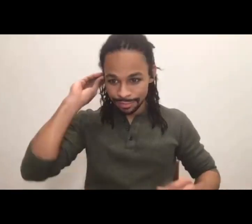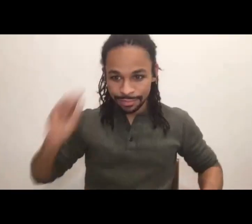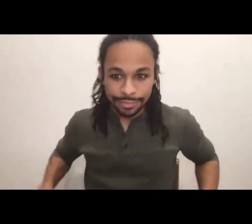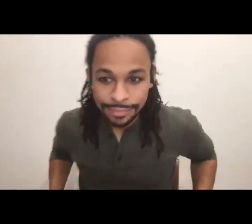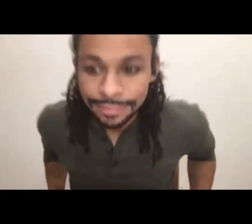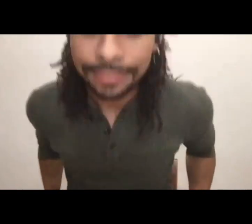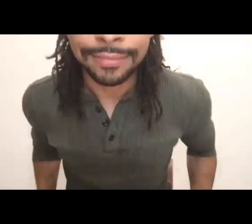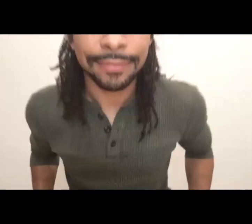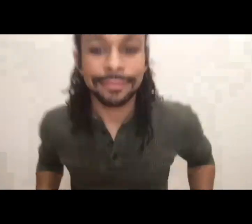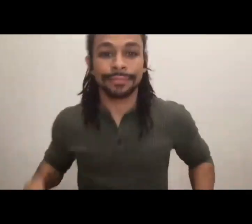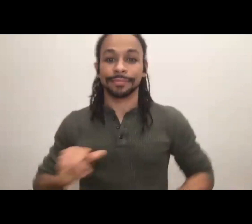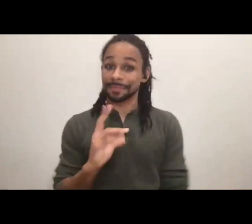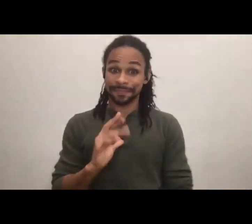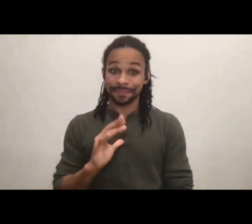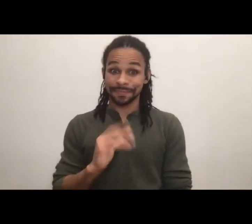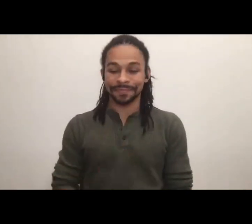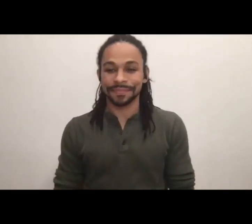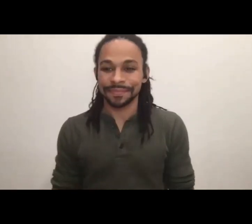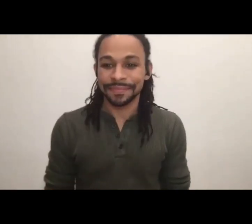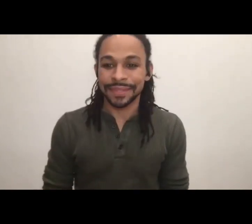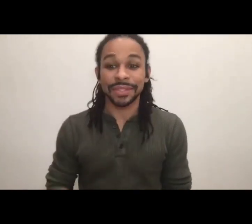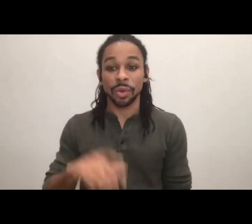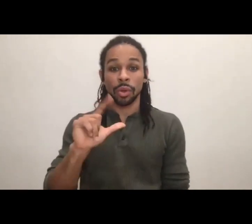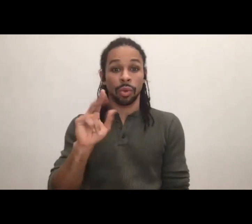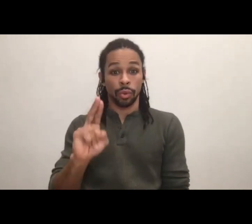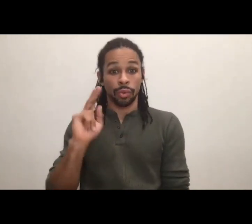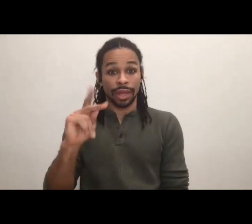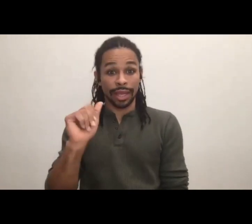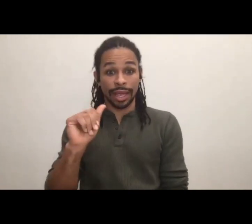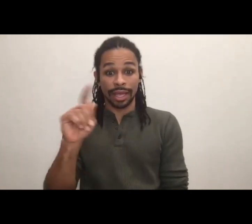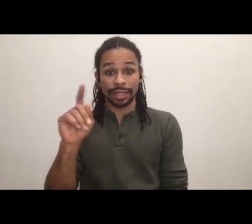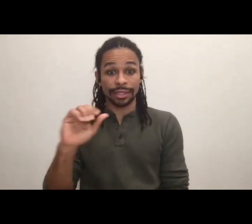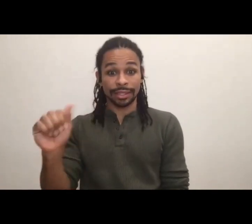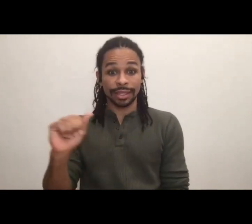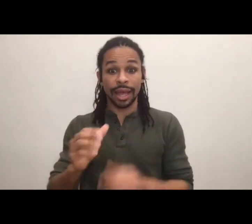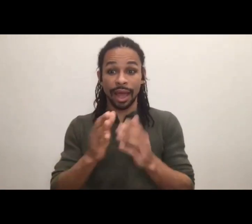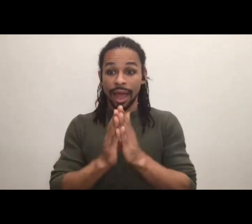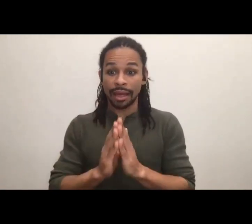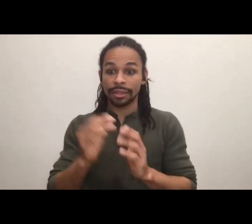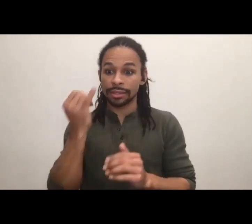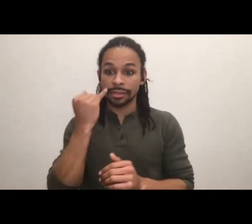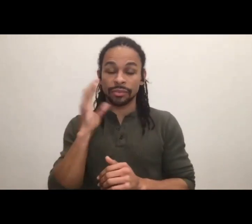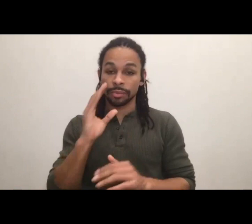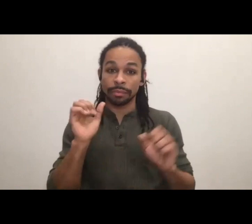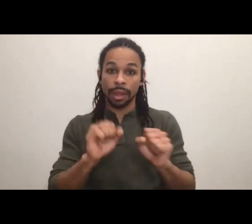a slightly out of focus picture in the background. Thanks for sharing those. This is Shannon speaking. Are those descriptions that you two wrote?